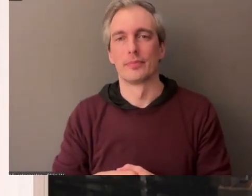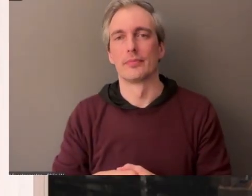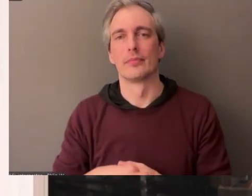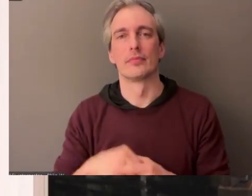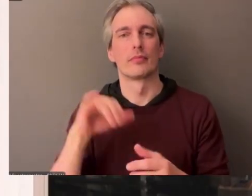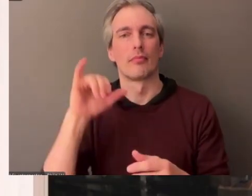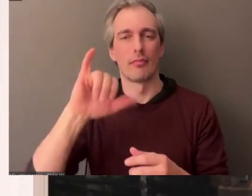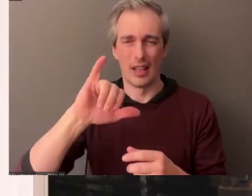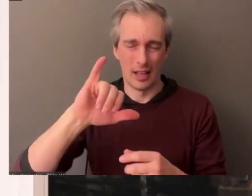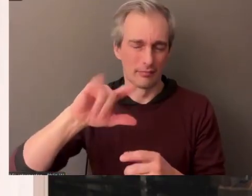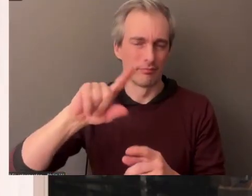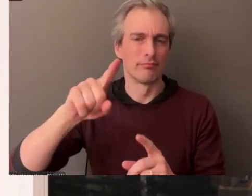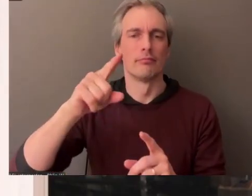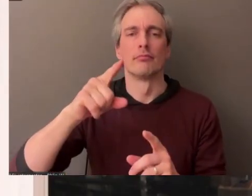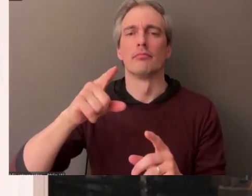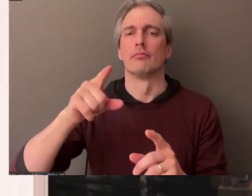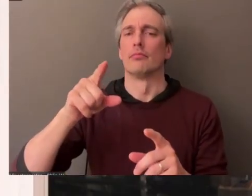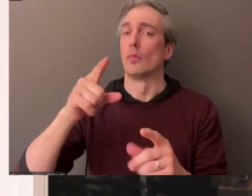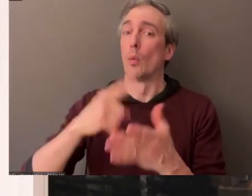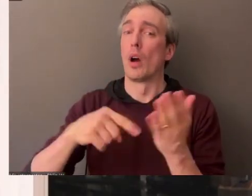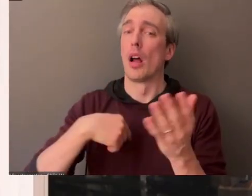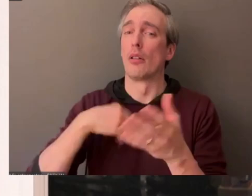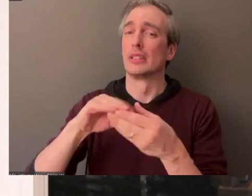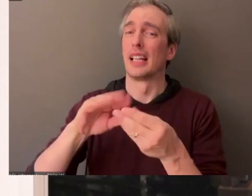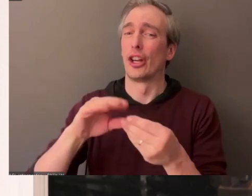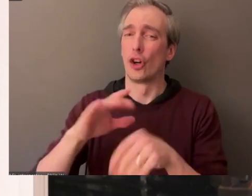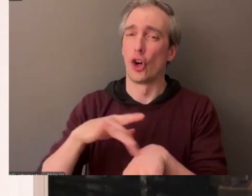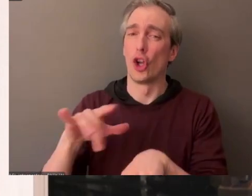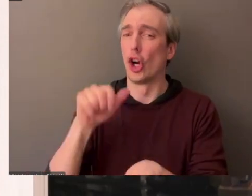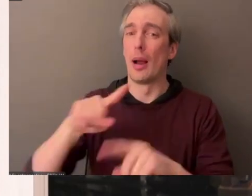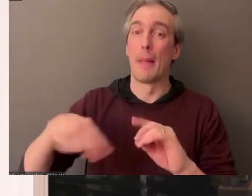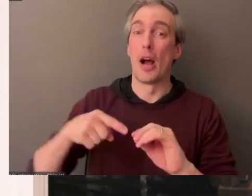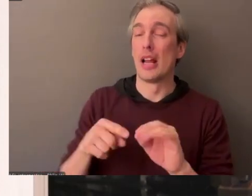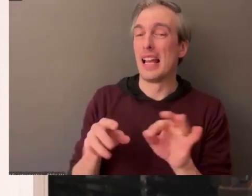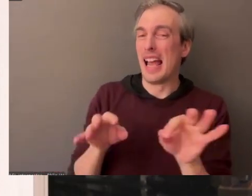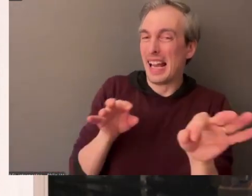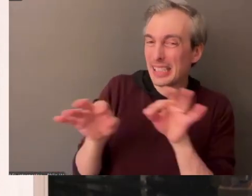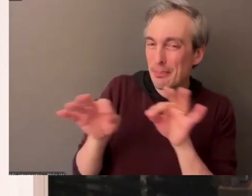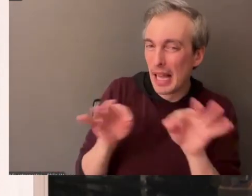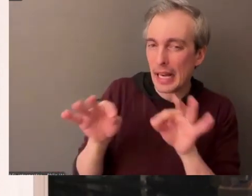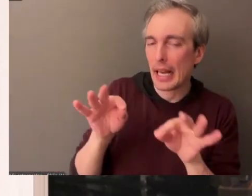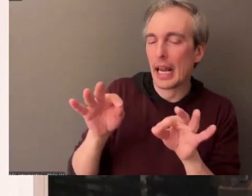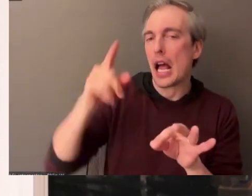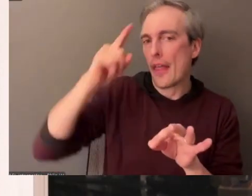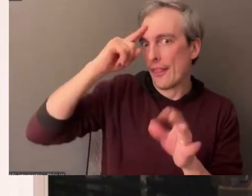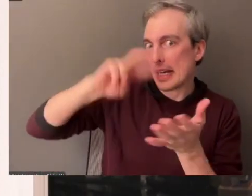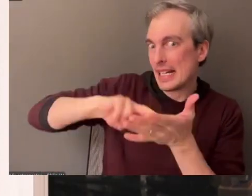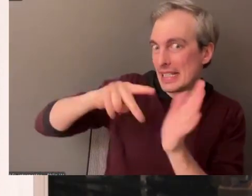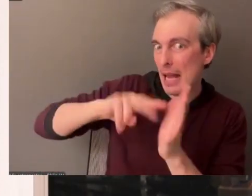So many designers and developers do not -- they simply do not understand the intent.